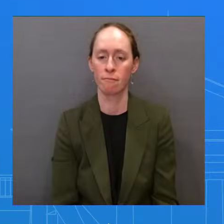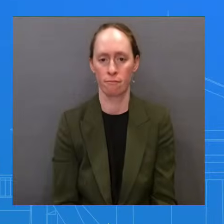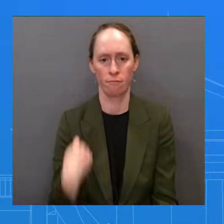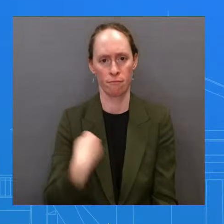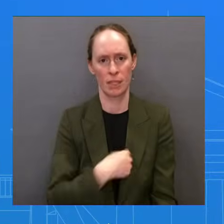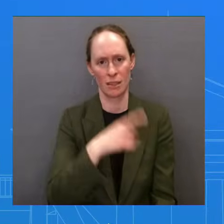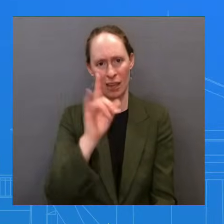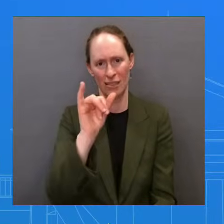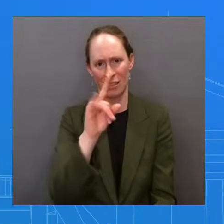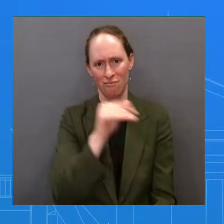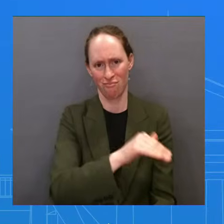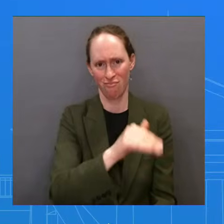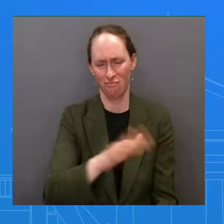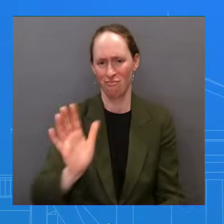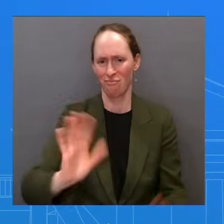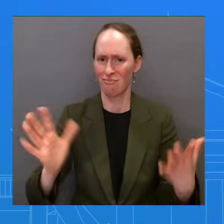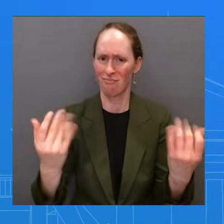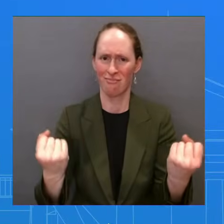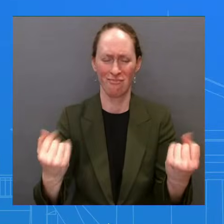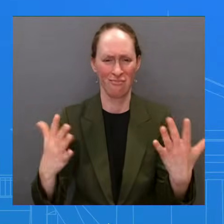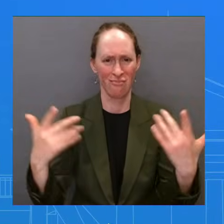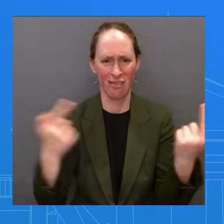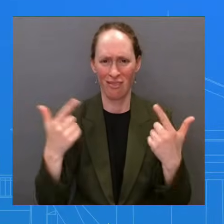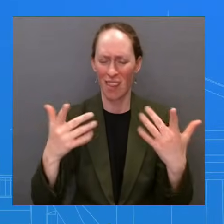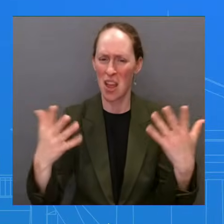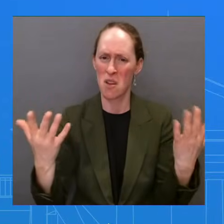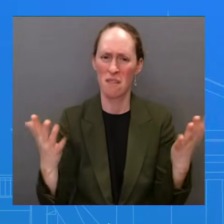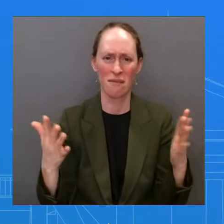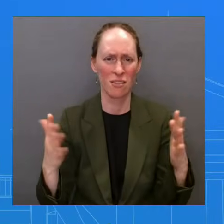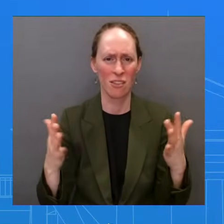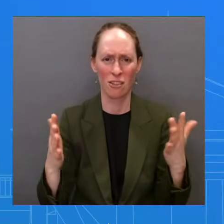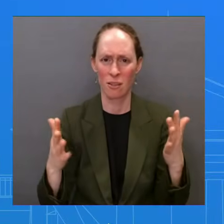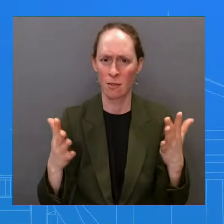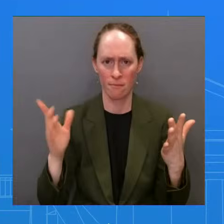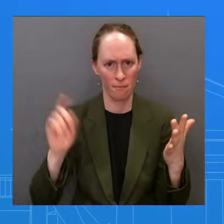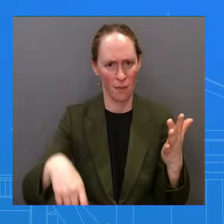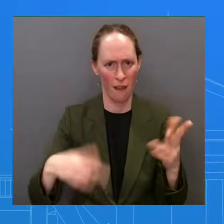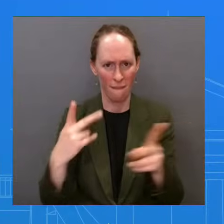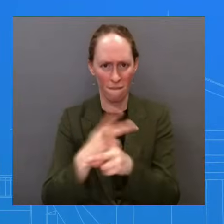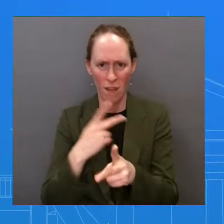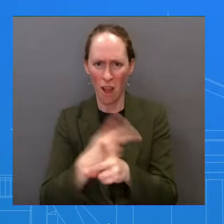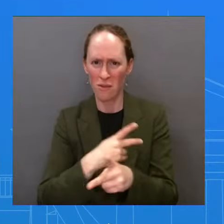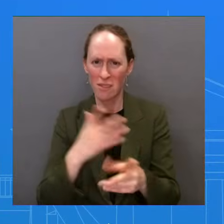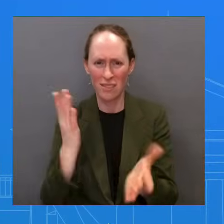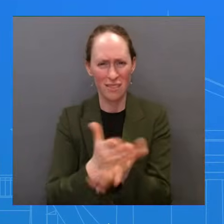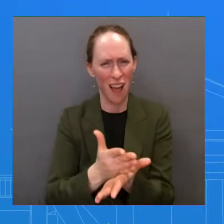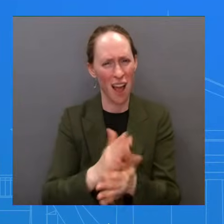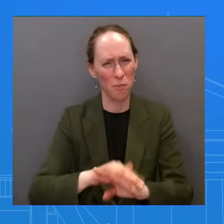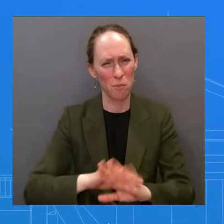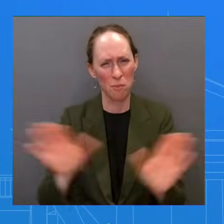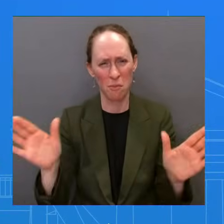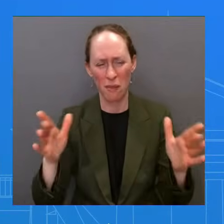to stop what we've been seeing: the violence there. We've been doing that for the past week and being very vocal on that.